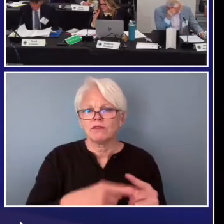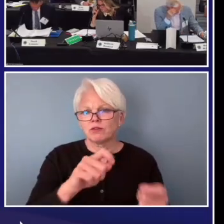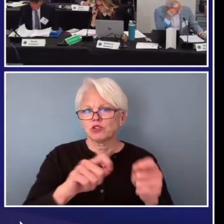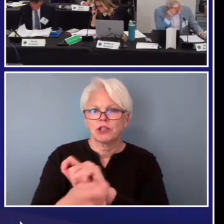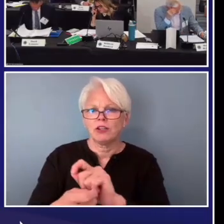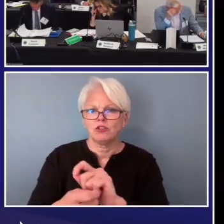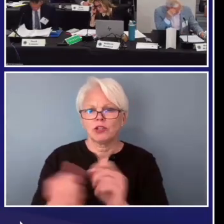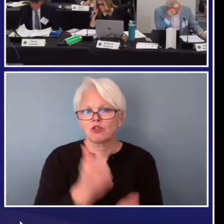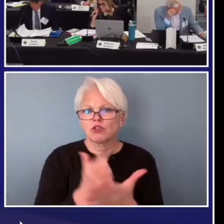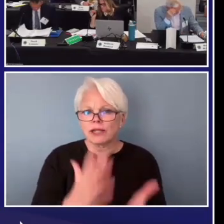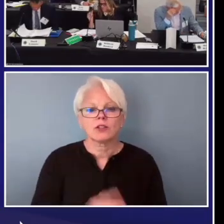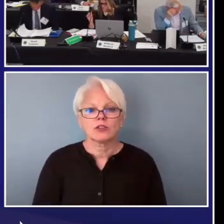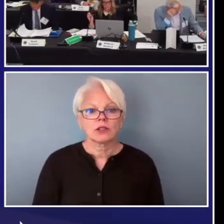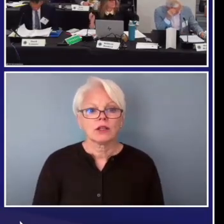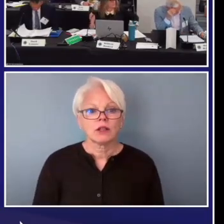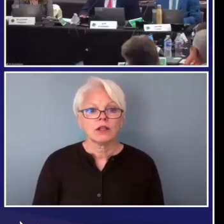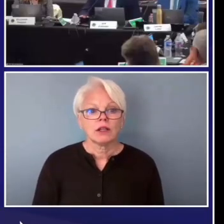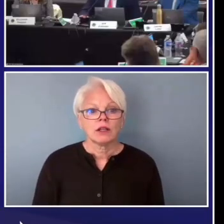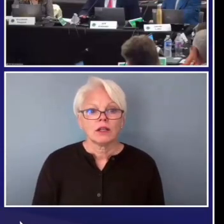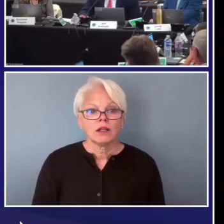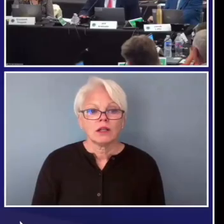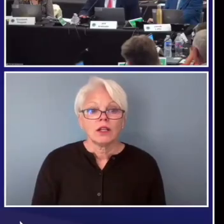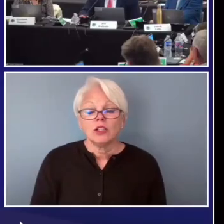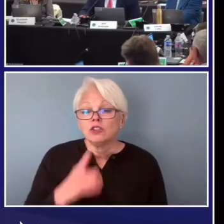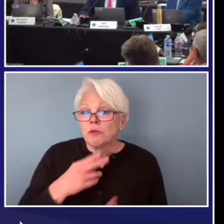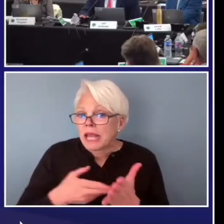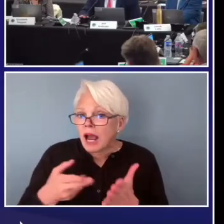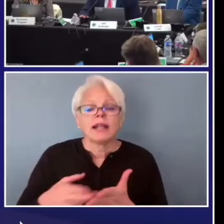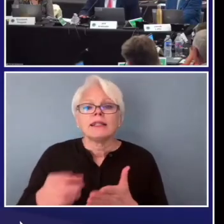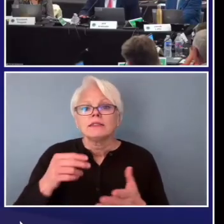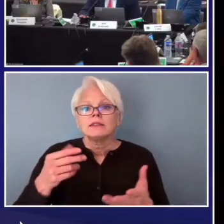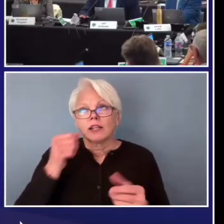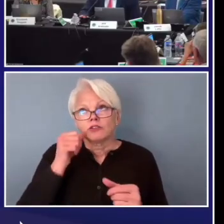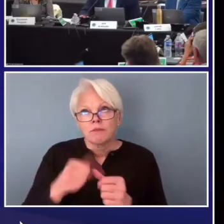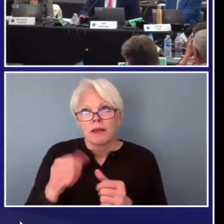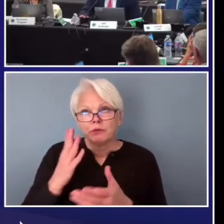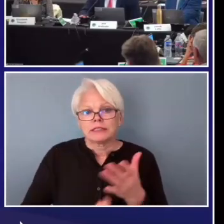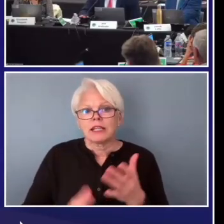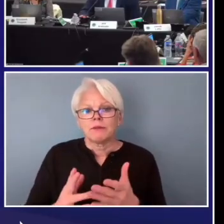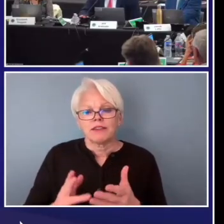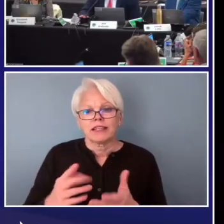Um, to be honest and remembering some of the discussions on that, I think that was designed to be a